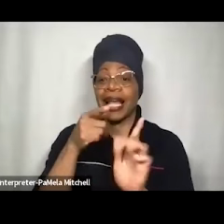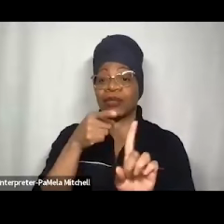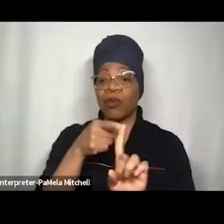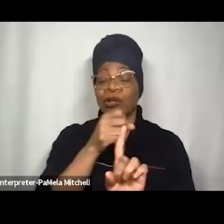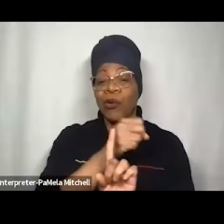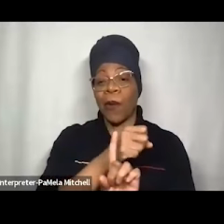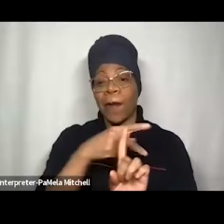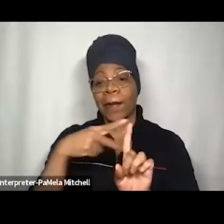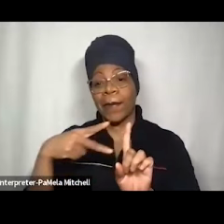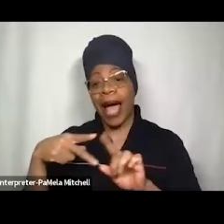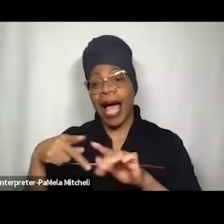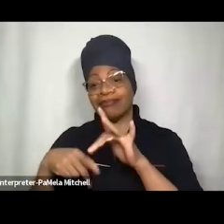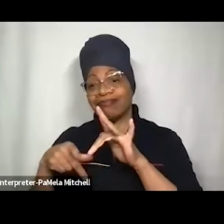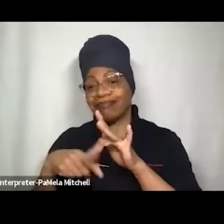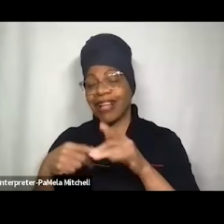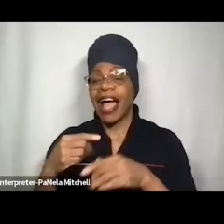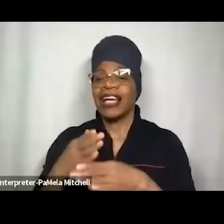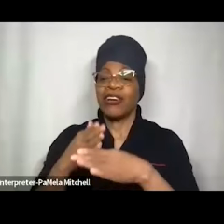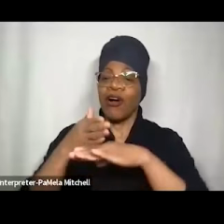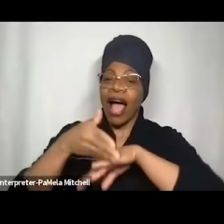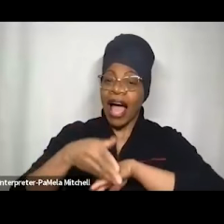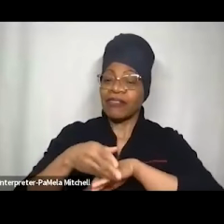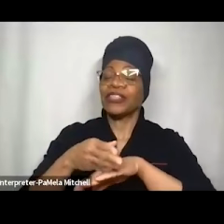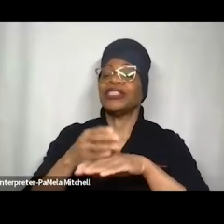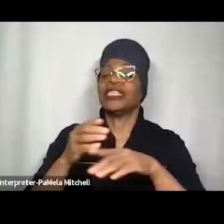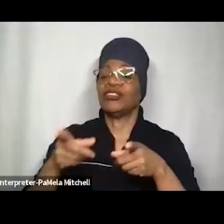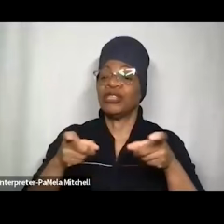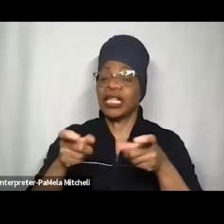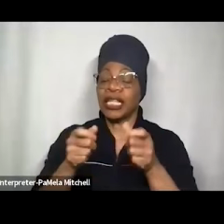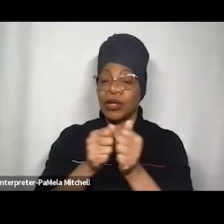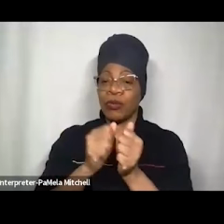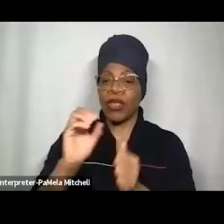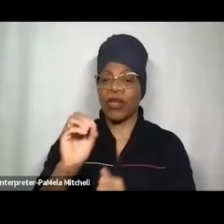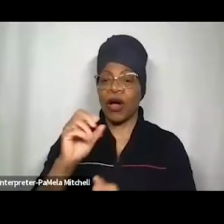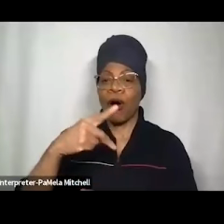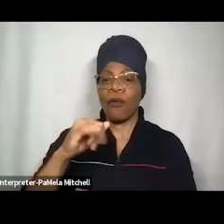after a period of opioid use in the community. We wanna use recovery support specialists